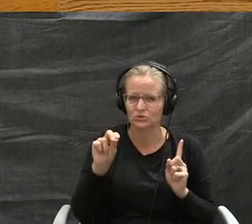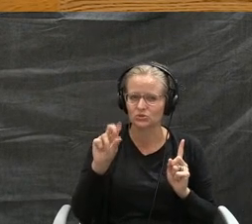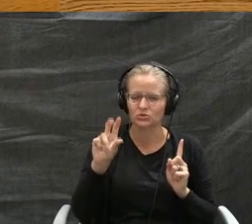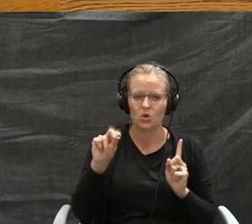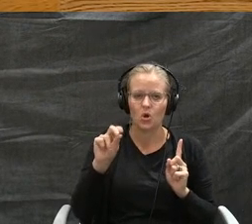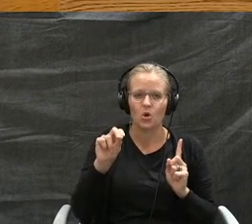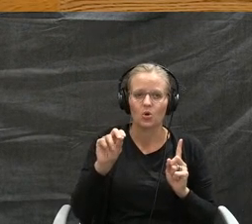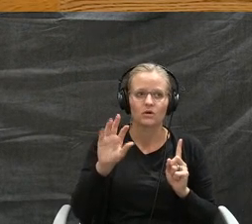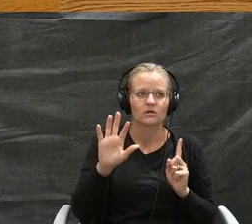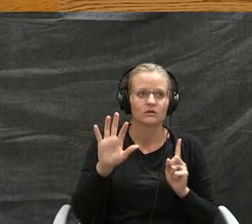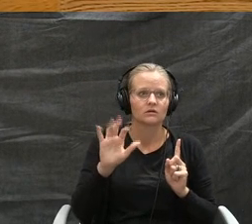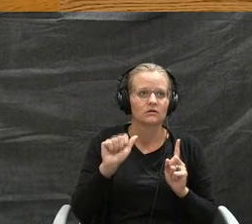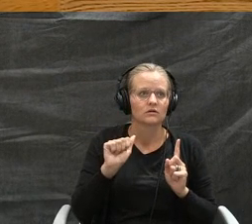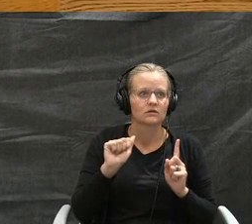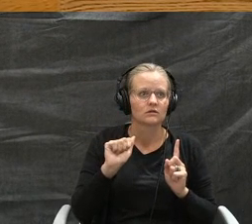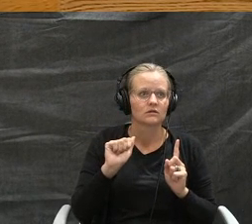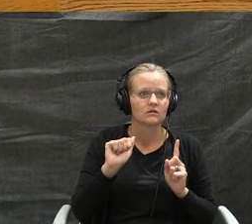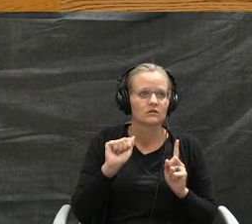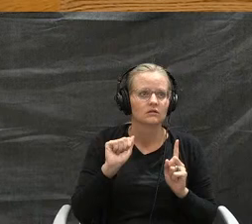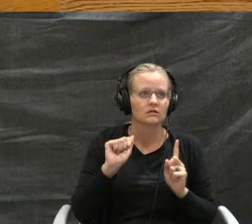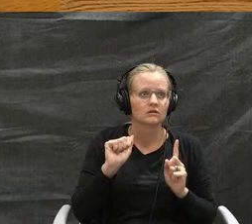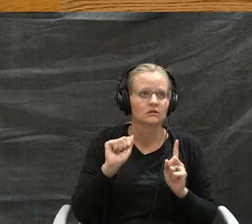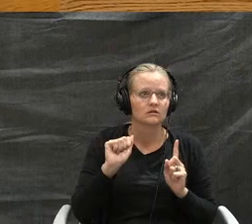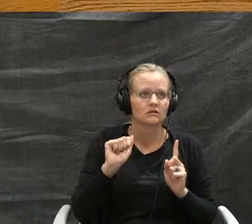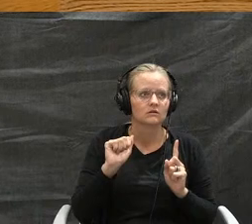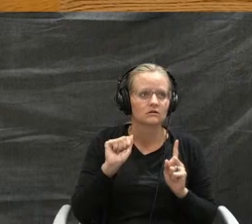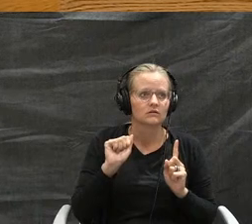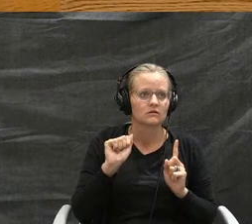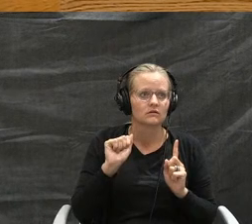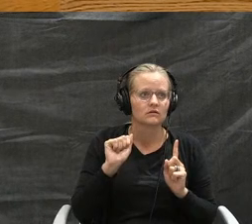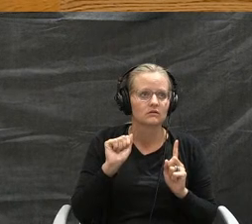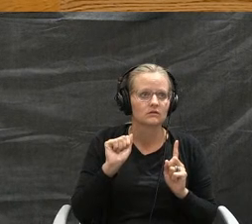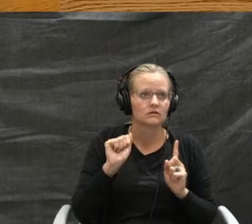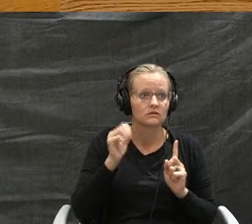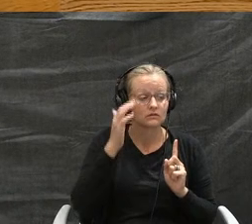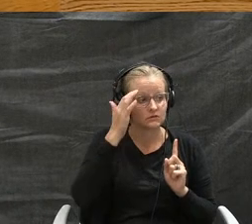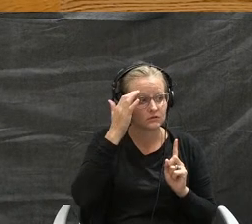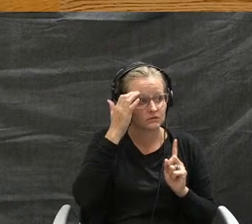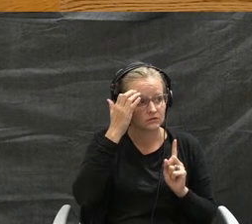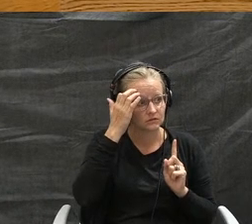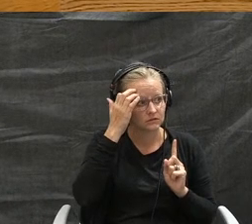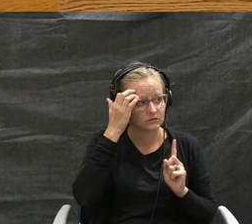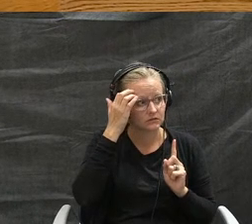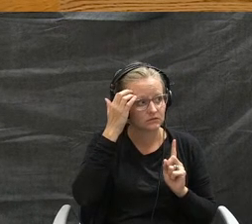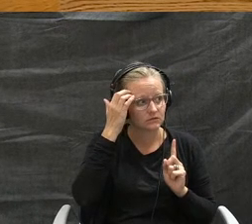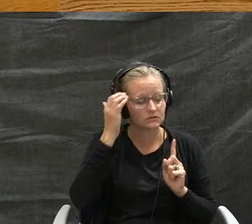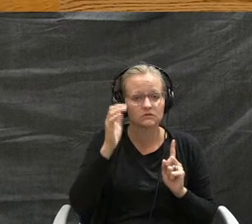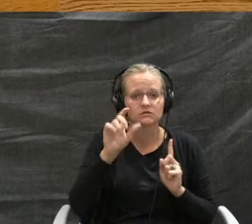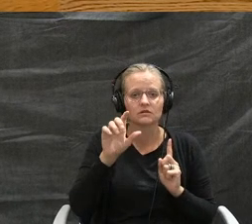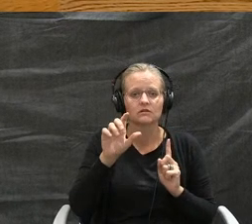Shower ever, Scott Hey Lisa, can you stop for a second? We have